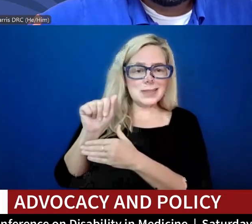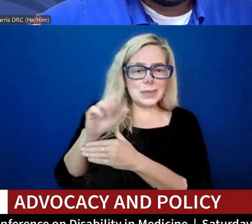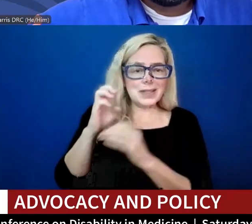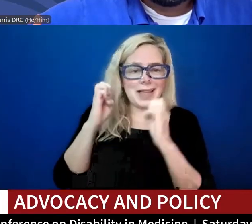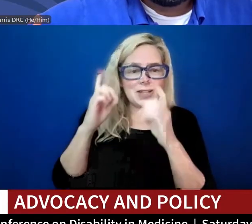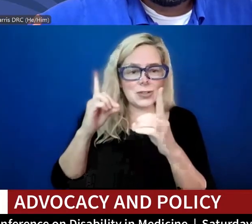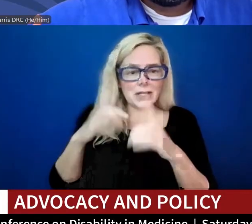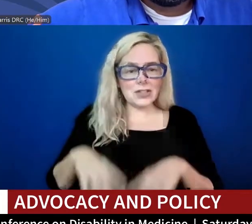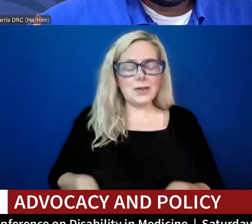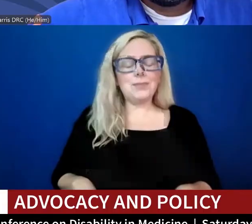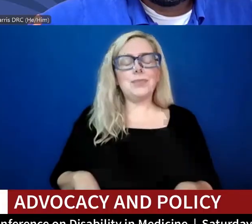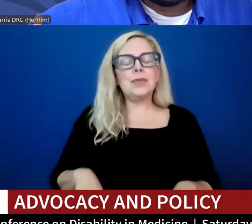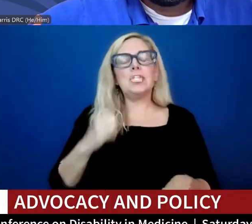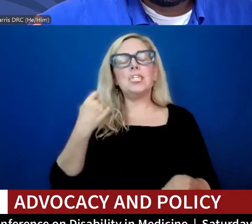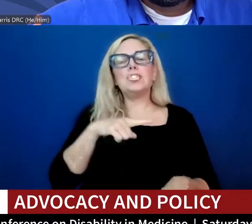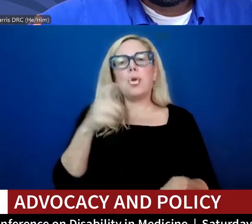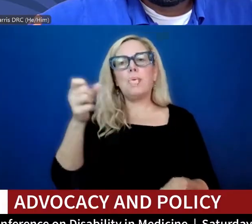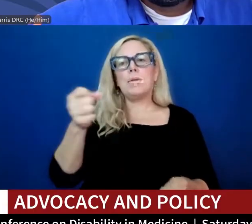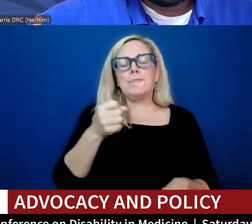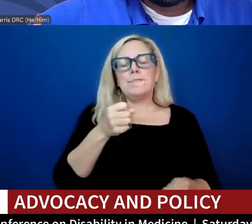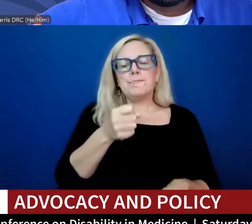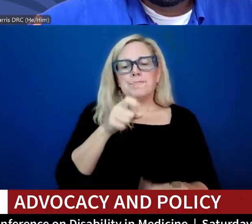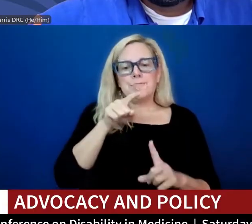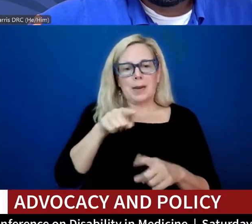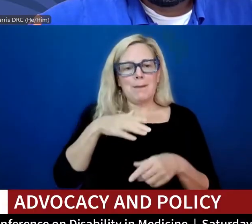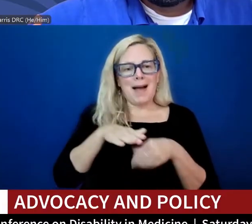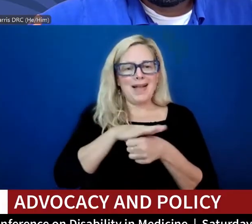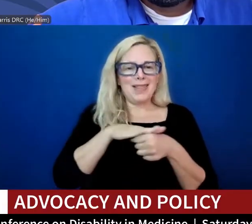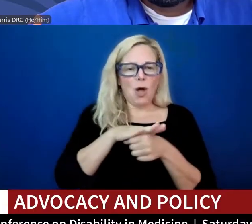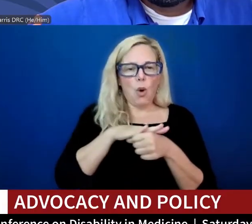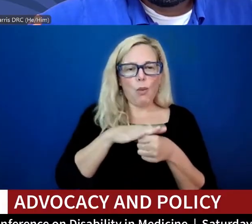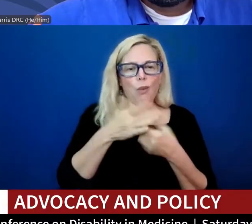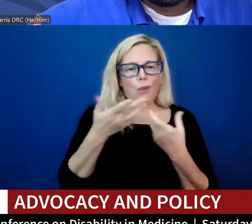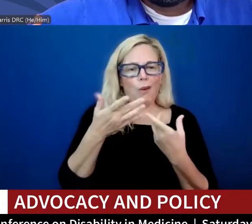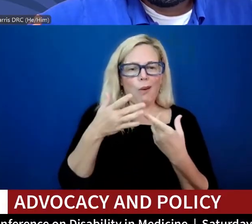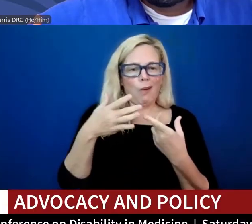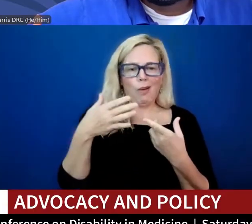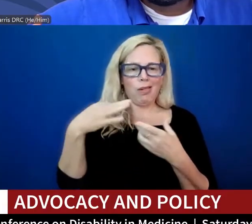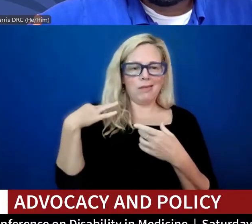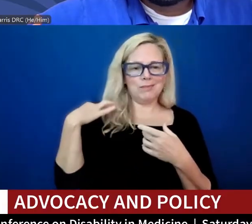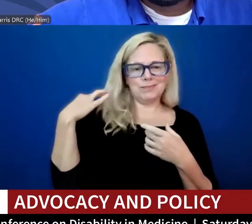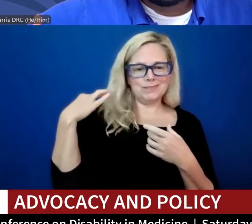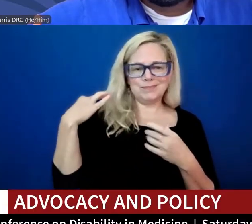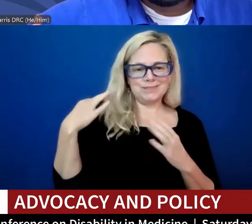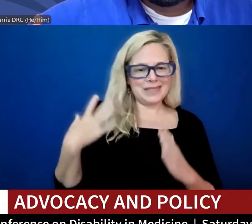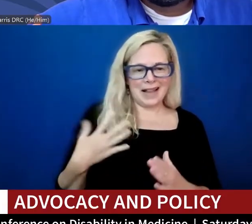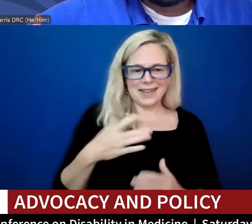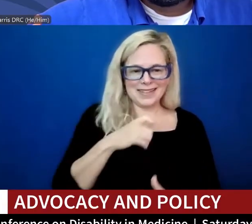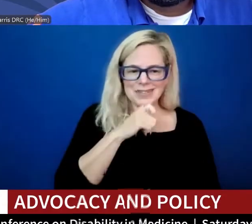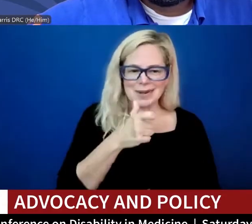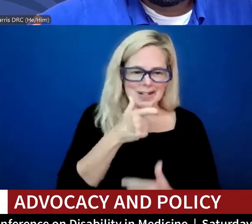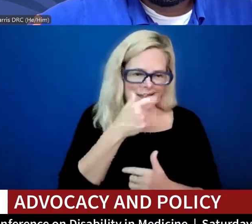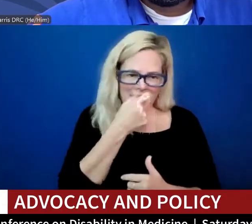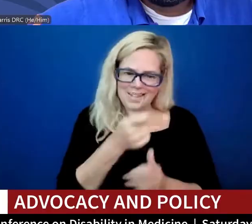who is interested in disability and education. My local delegates were not that interested. Um,